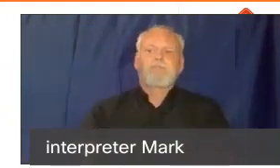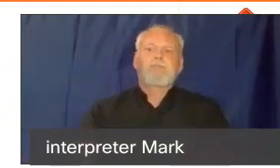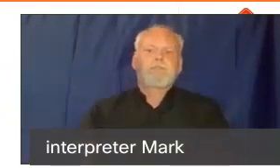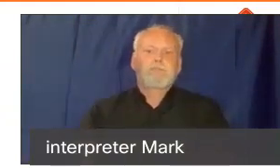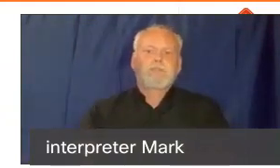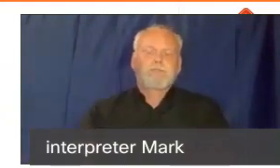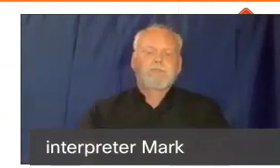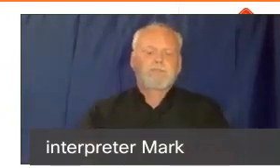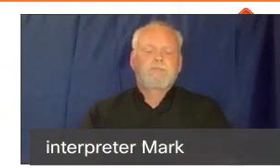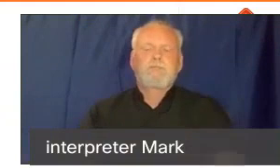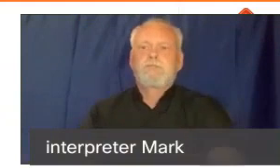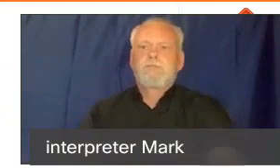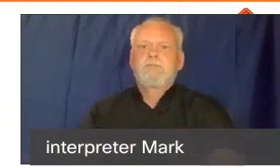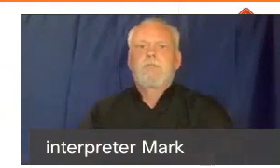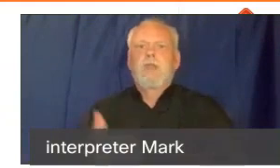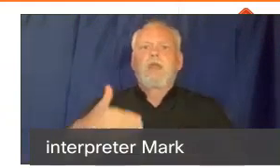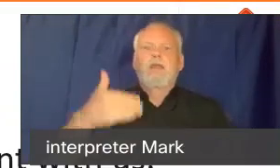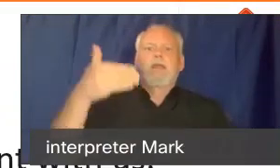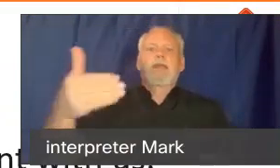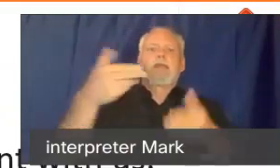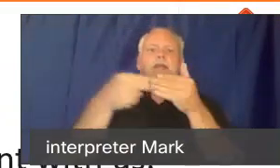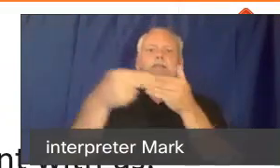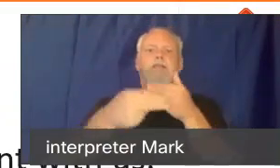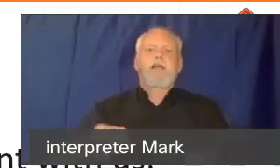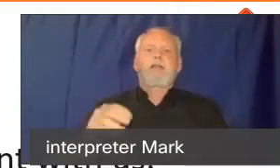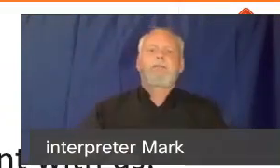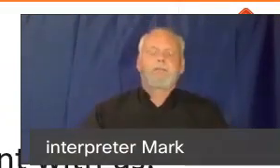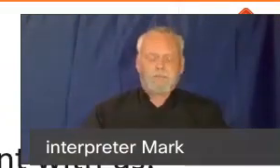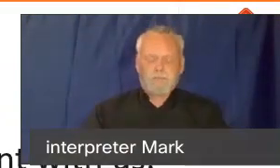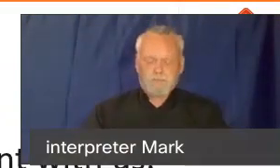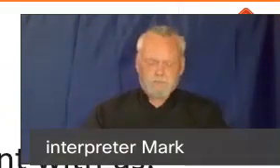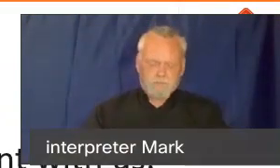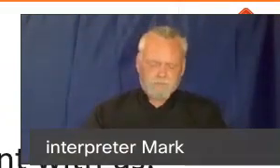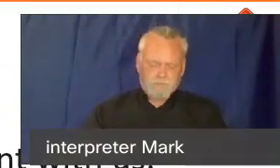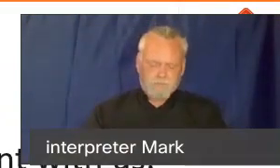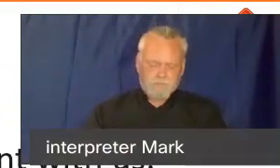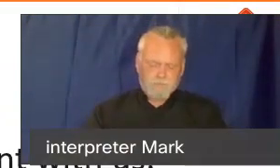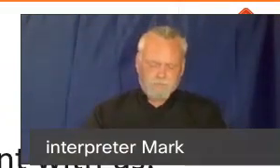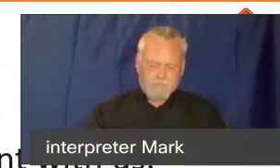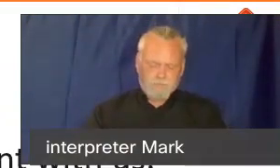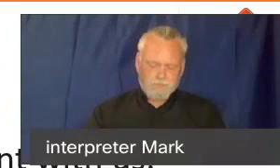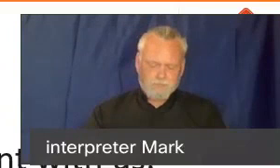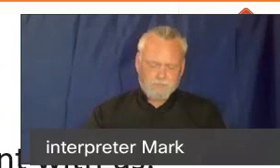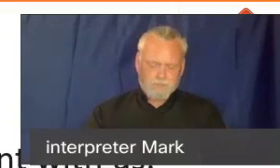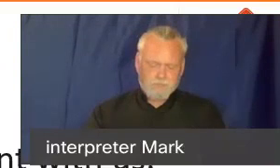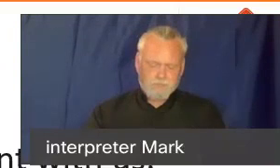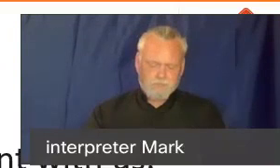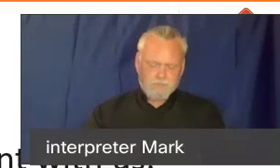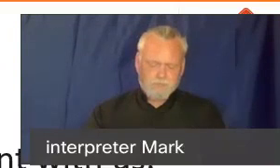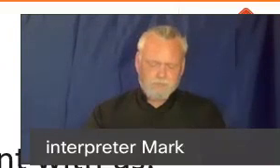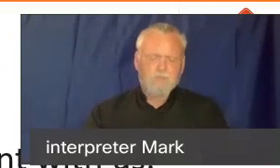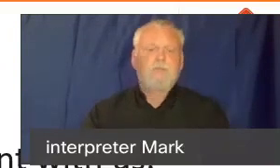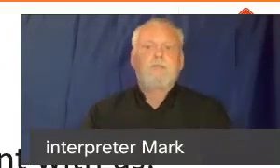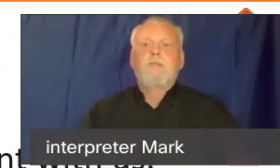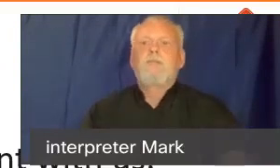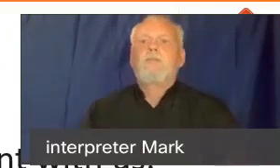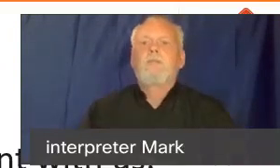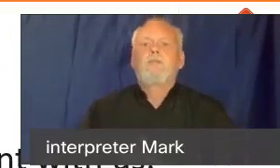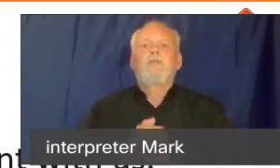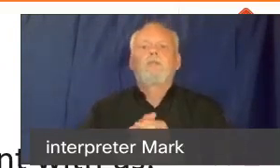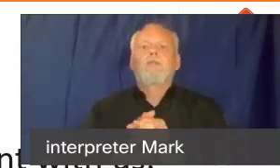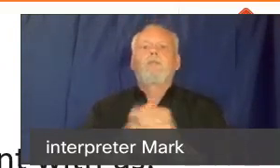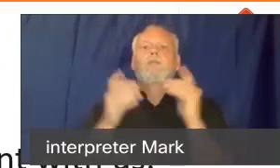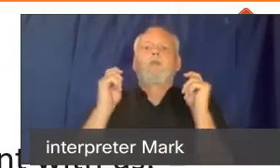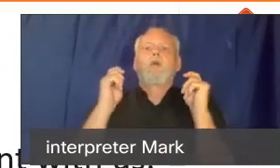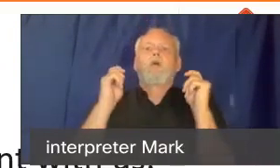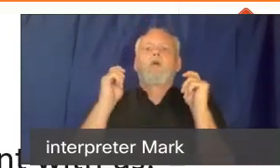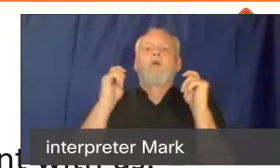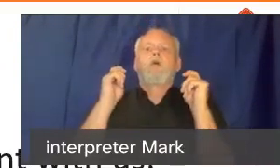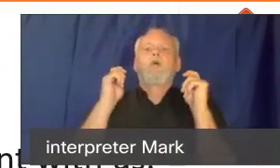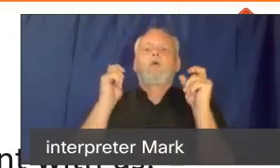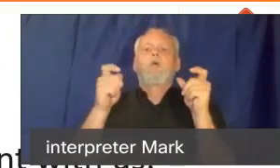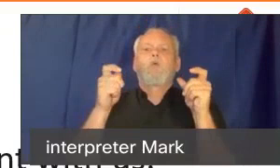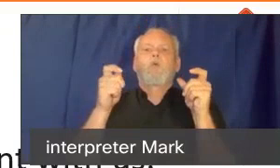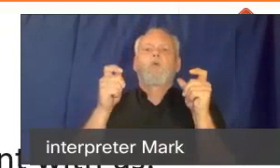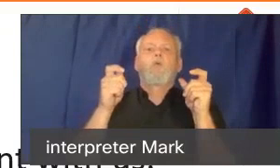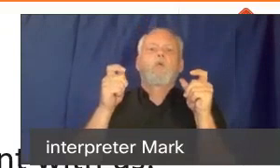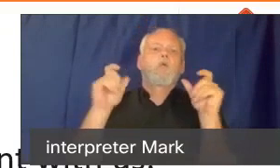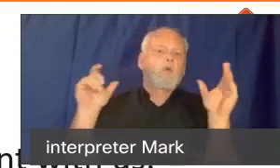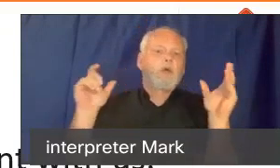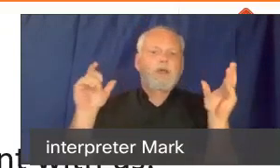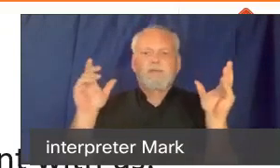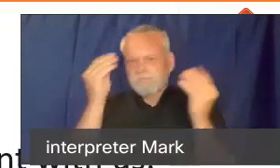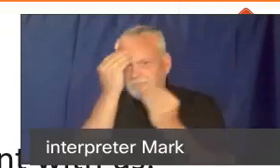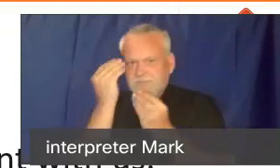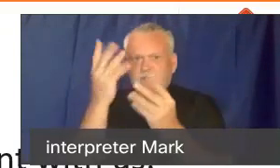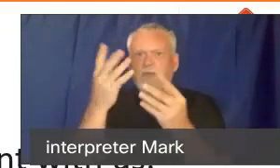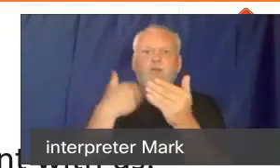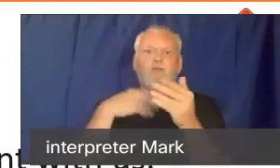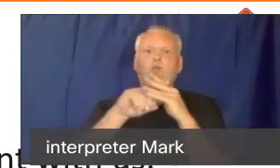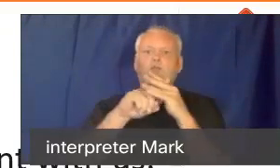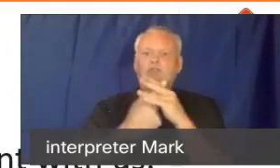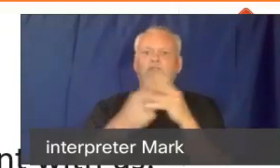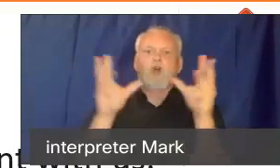And mine, I'll take a turn just to give some a quick editorial for me things before we start our presentation. Molly can you just give a quick.